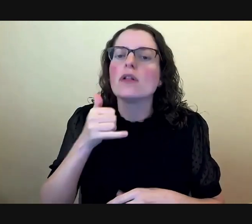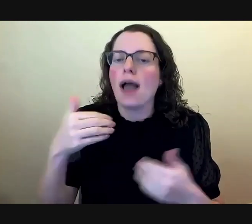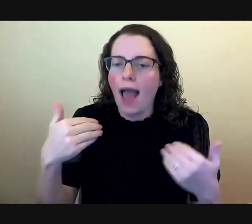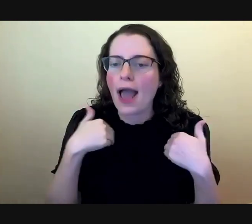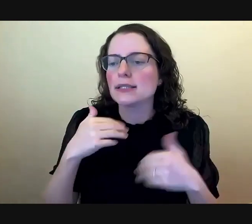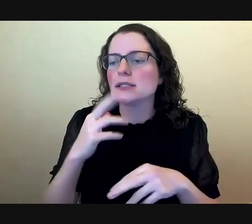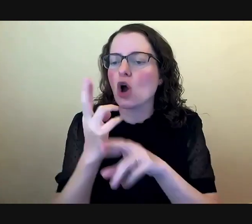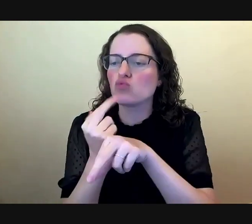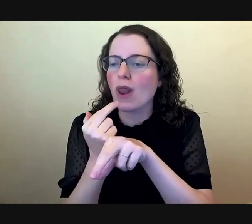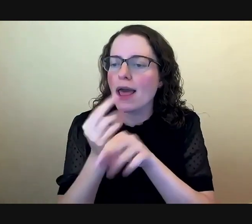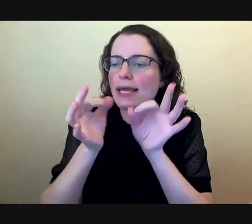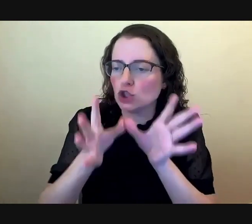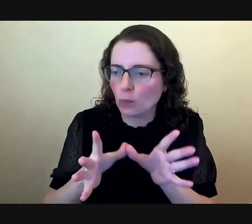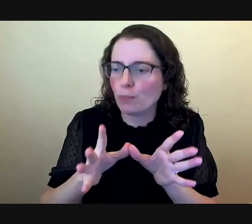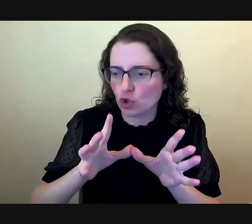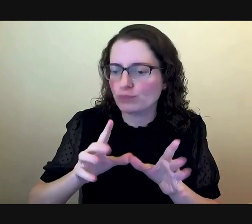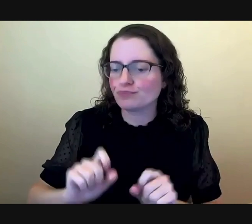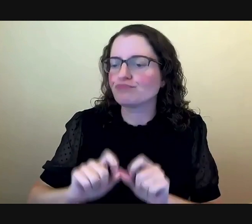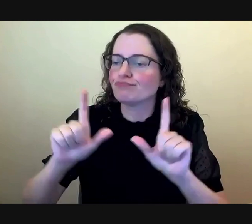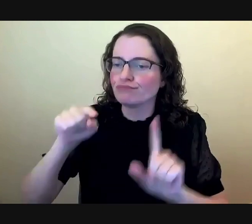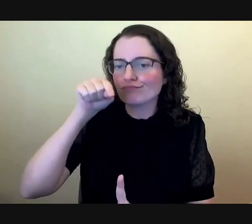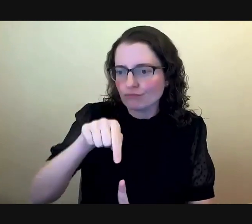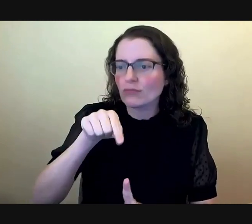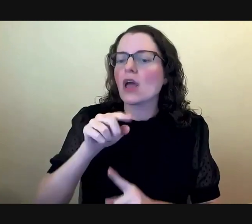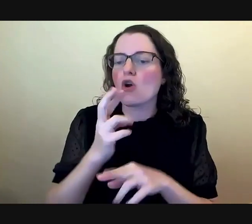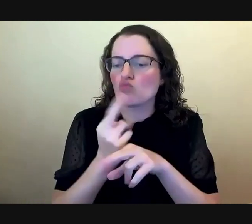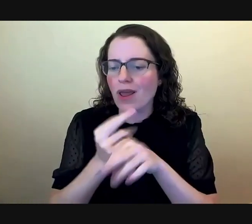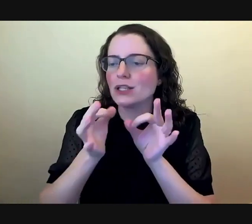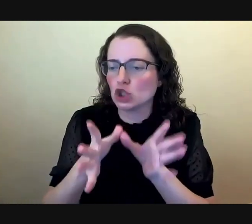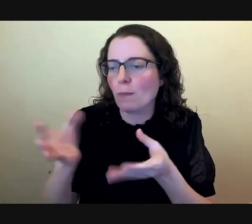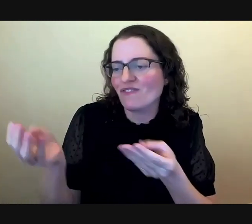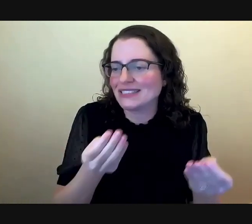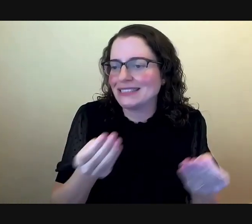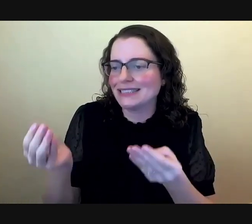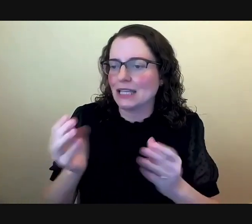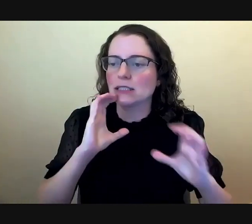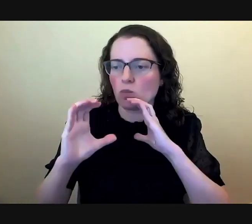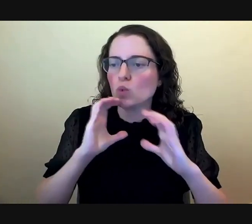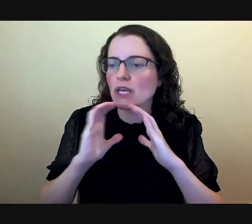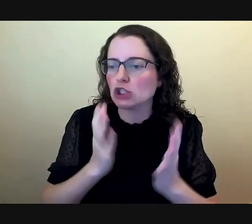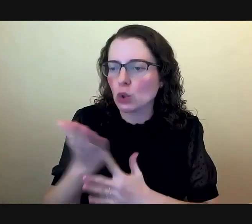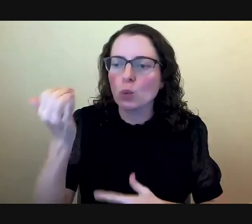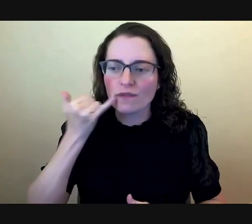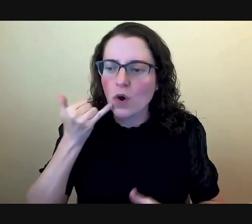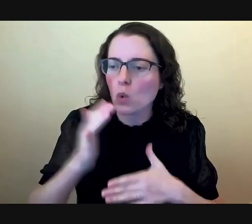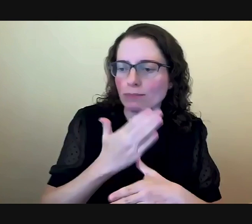In this phone call, they will have a relay interpreter. So this interpreter is now facilitating that communication